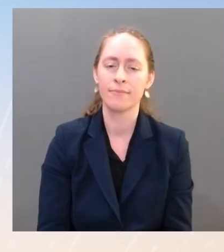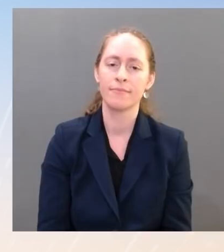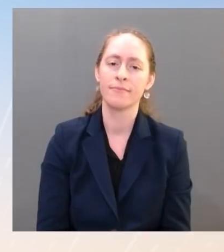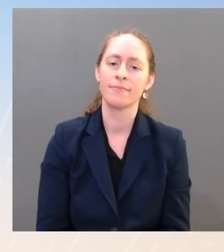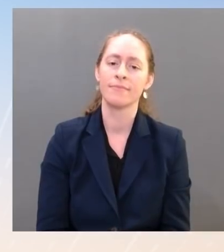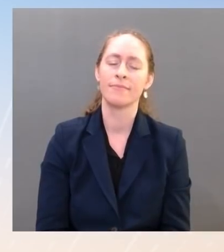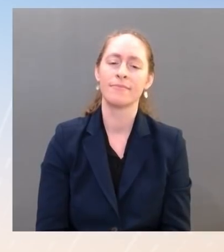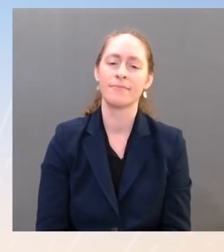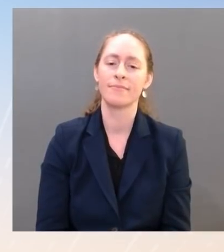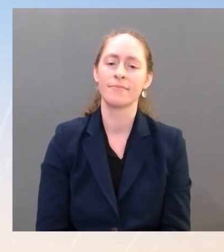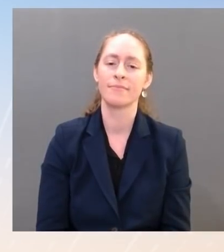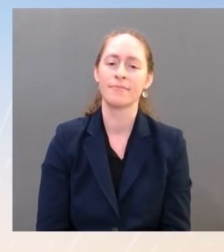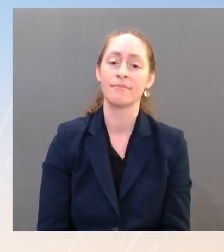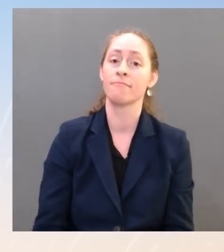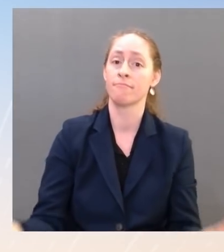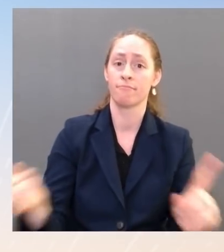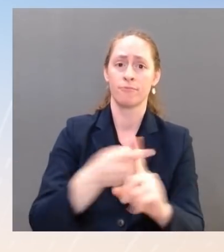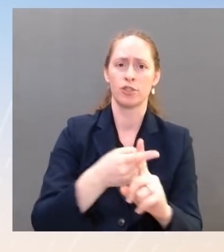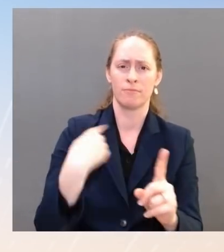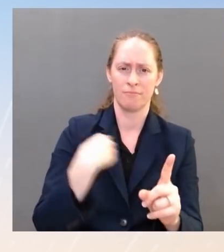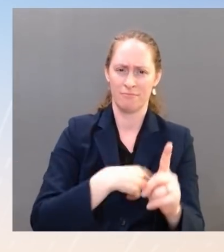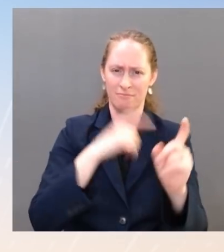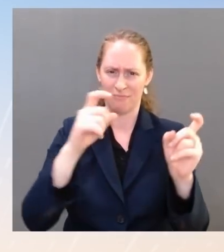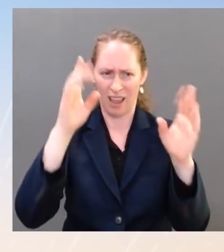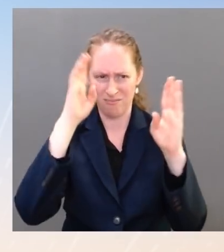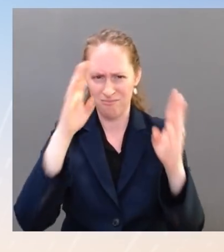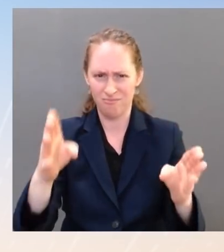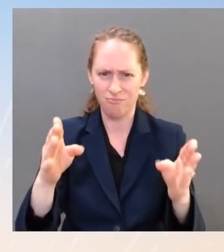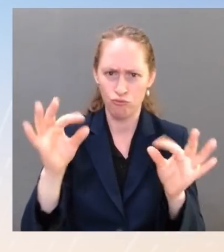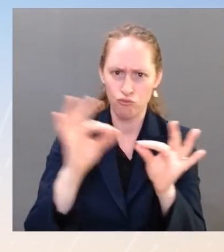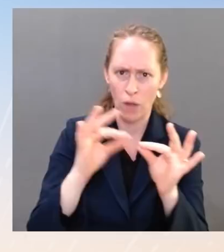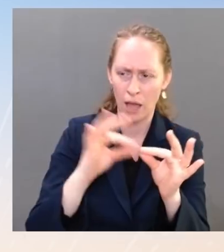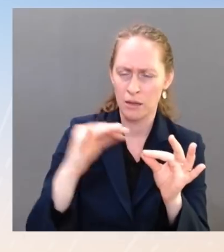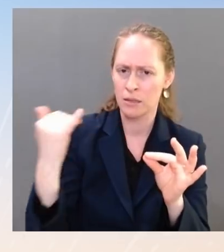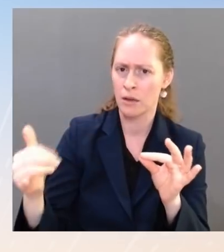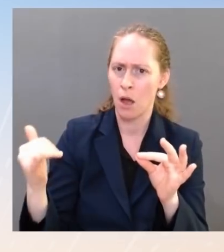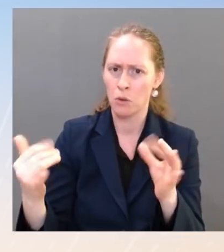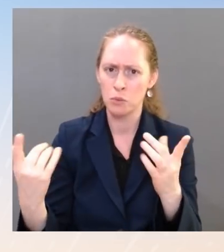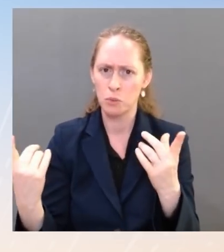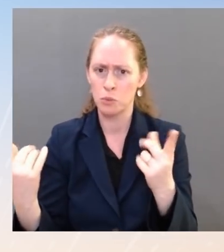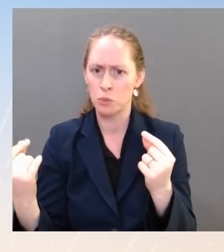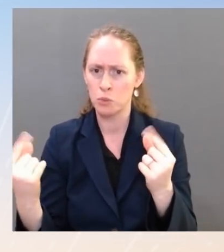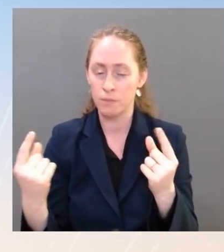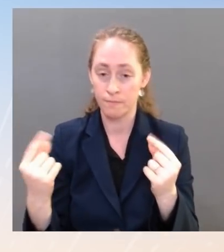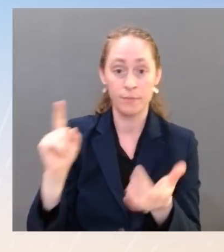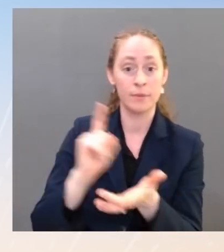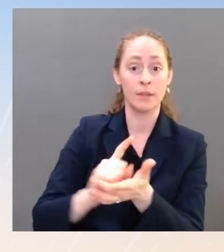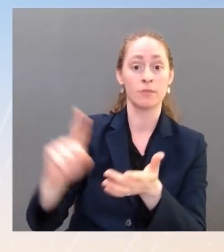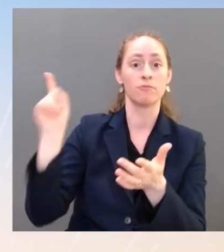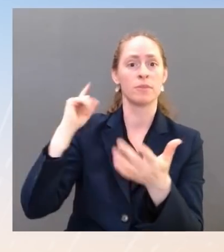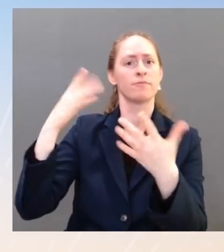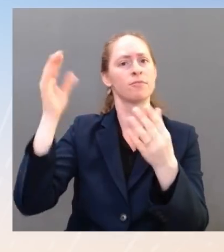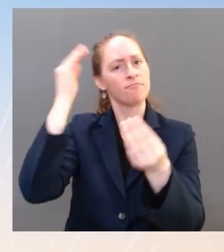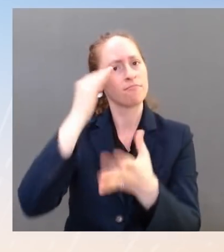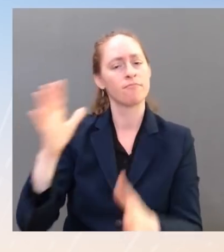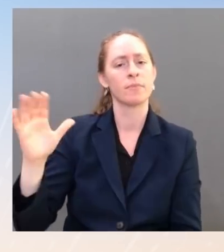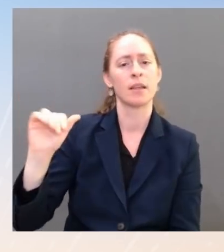Just last week, with the announcement of the Affordable Connectivity Program making more than 50 million families eligible